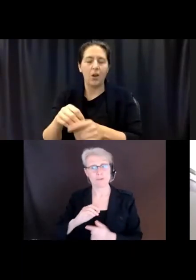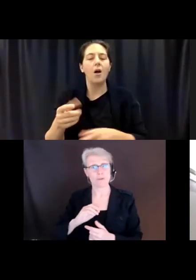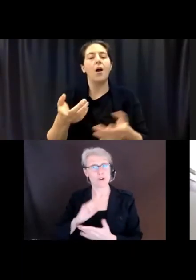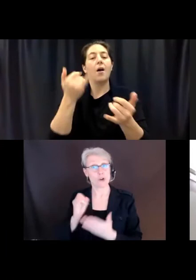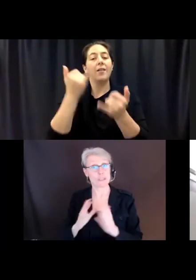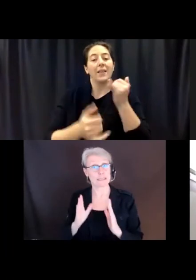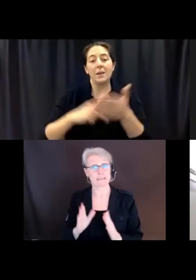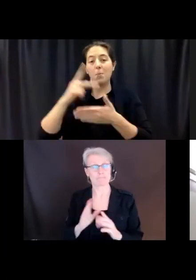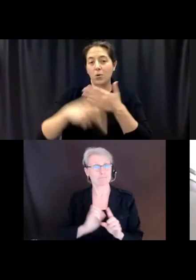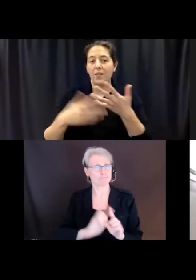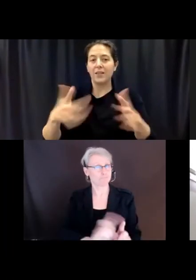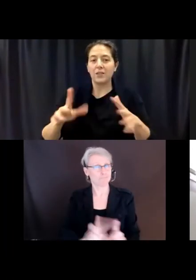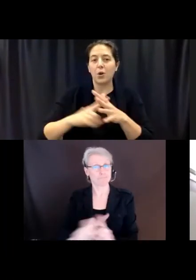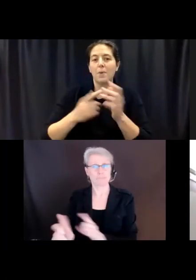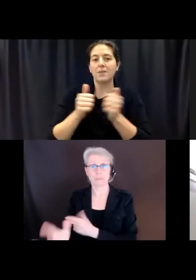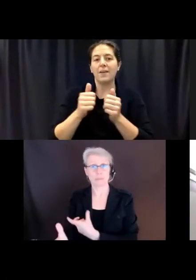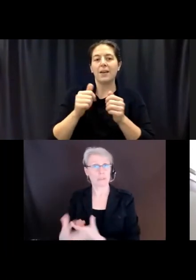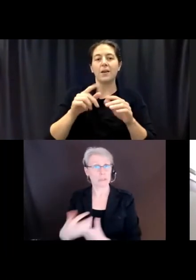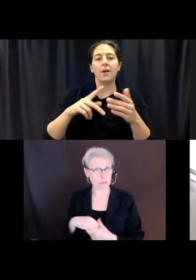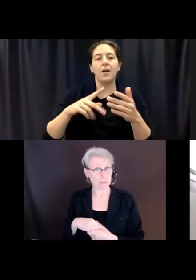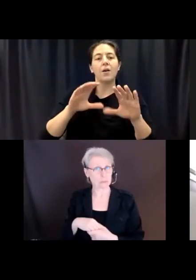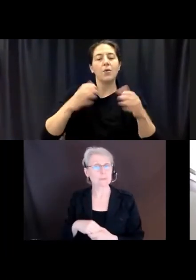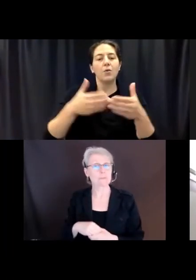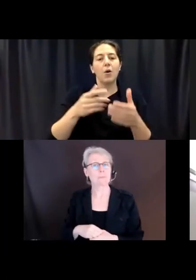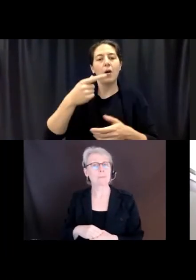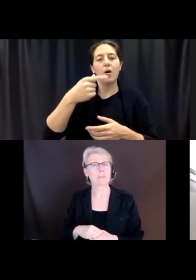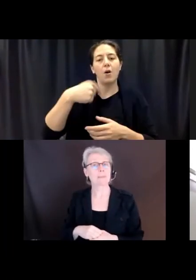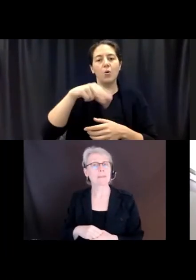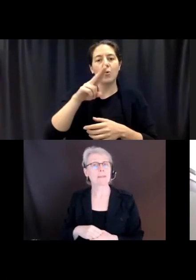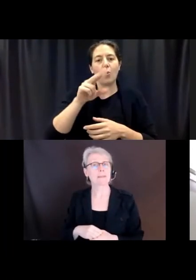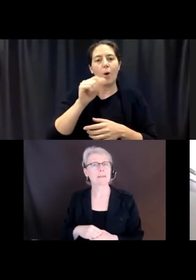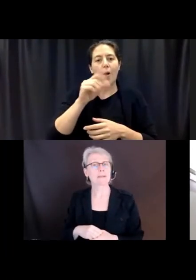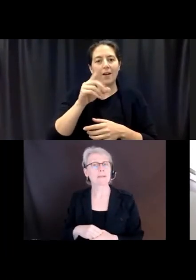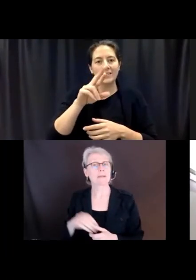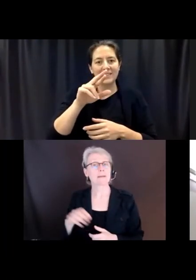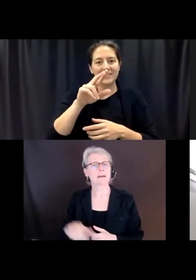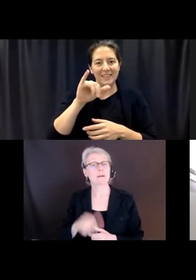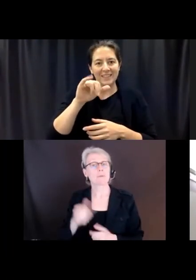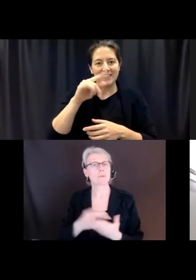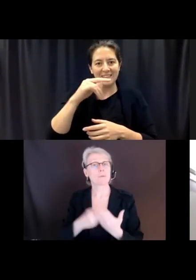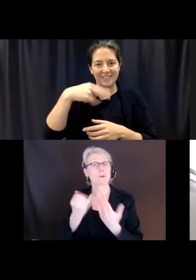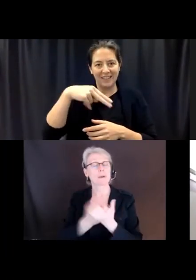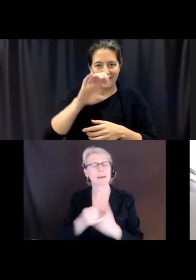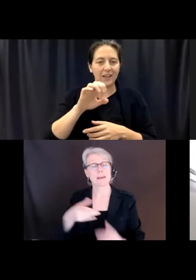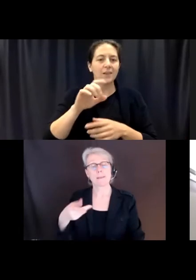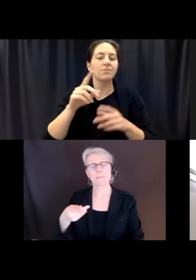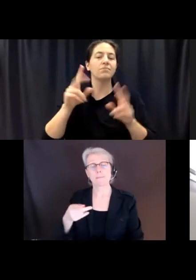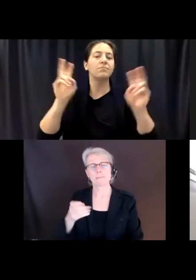A PROJECT THAT WAS STARTED THAT WAS CALLED [INDISCERNIBLE] BY LUCY GREGORIES, SHE IS